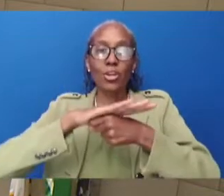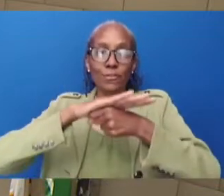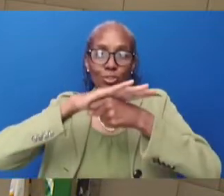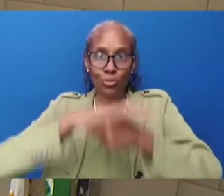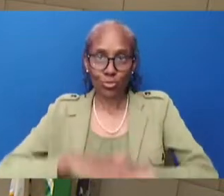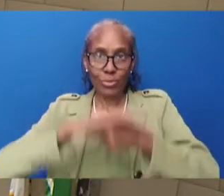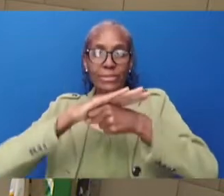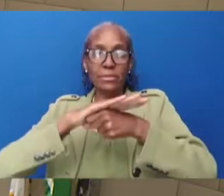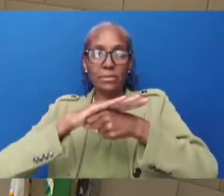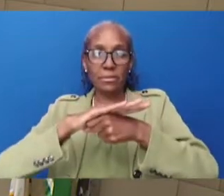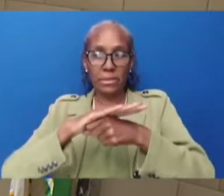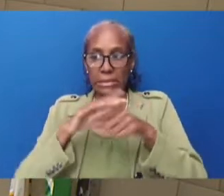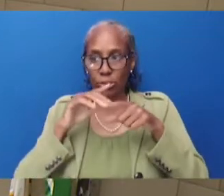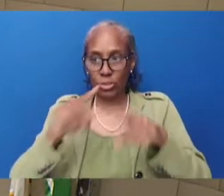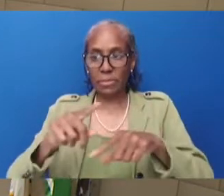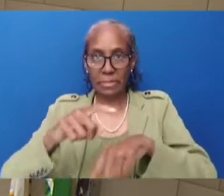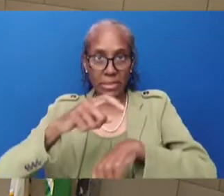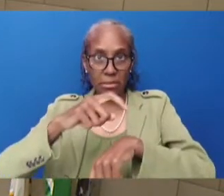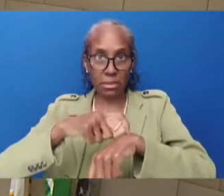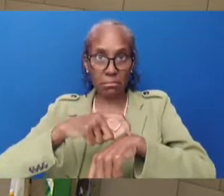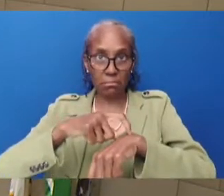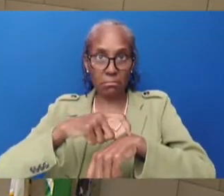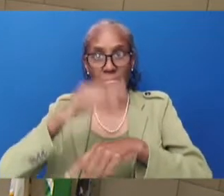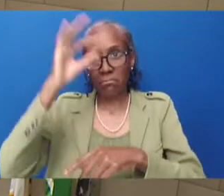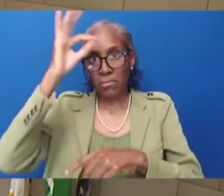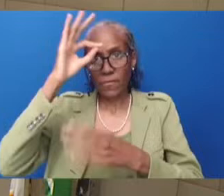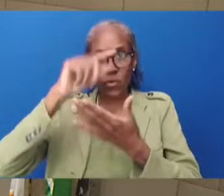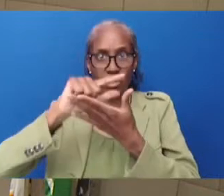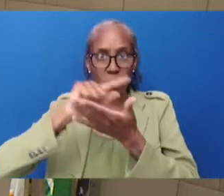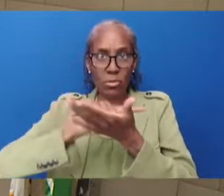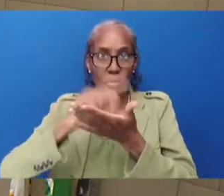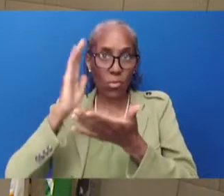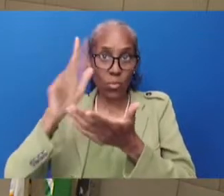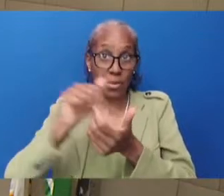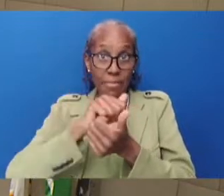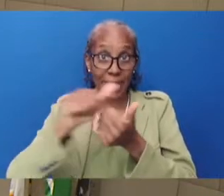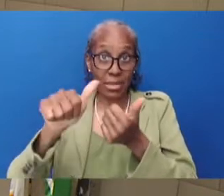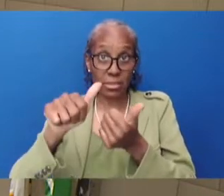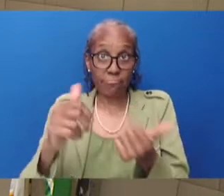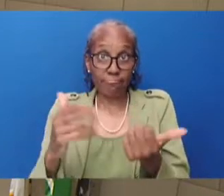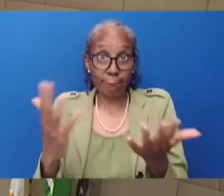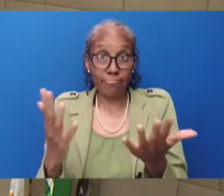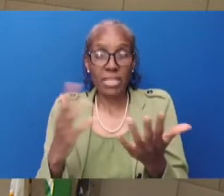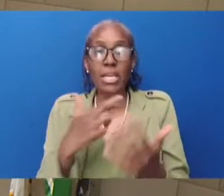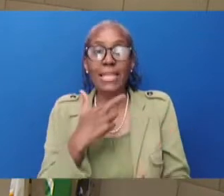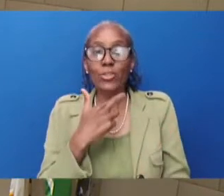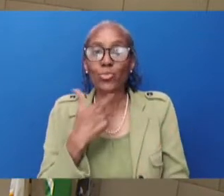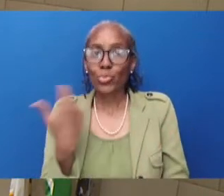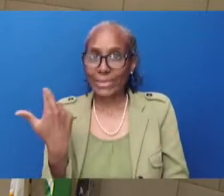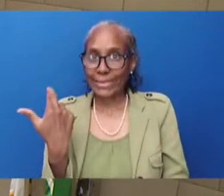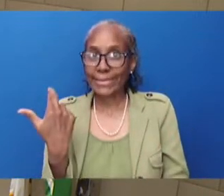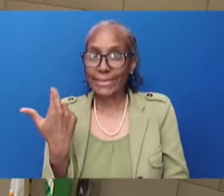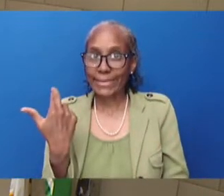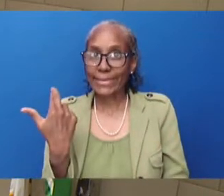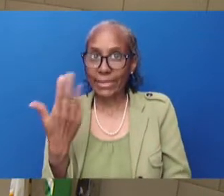IT'S JUST -- IT'S A LOT OF STRESS IN THE INTERIM.